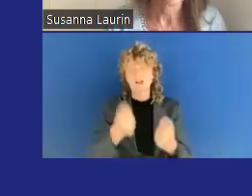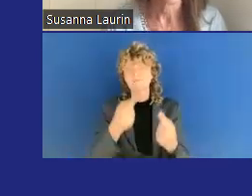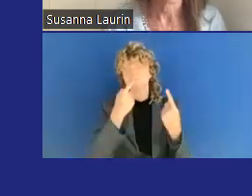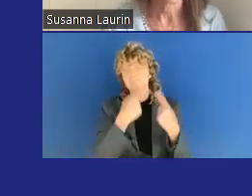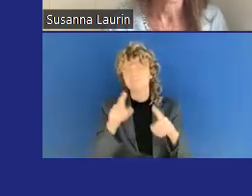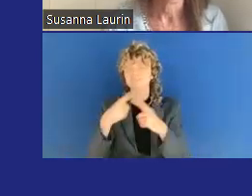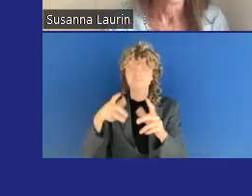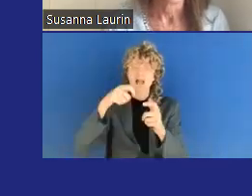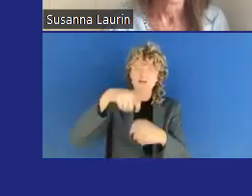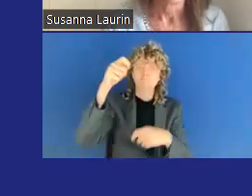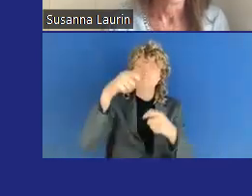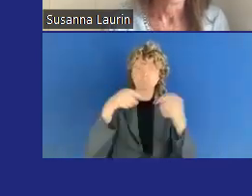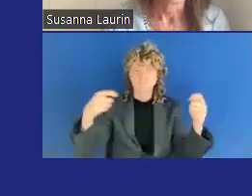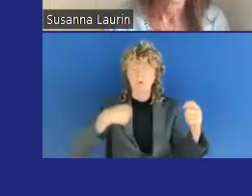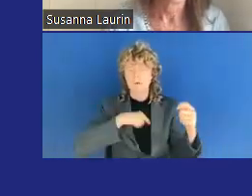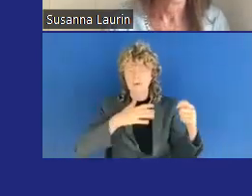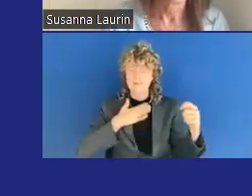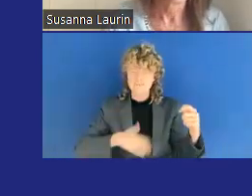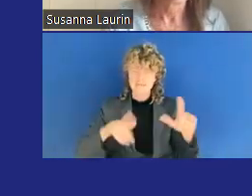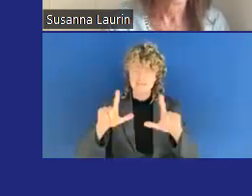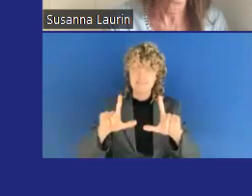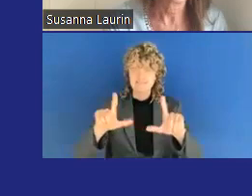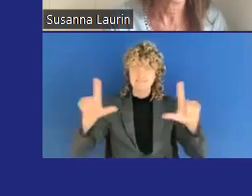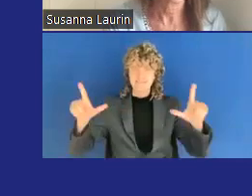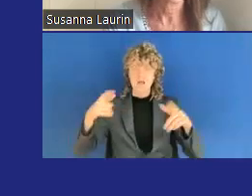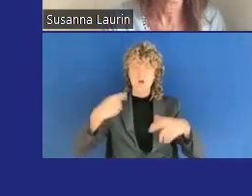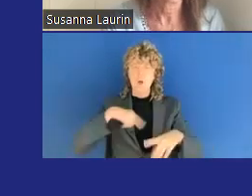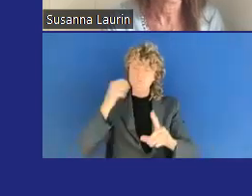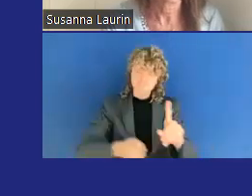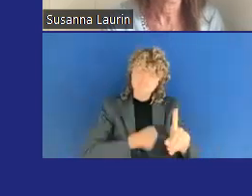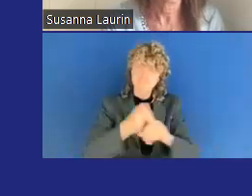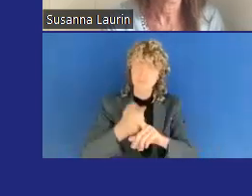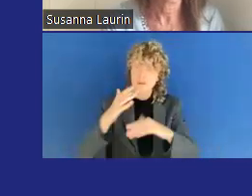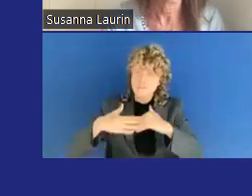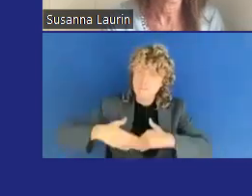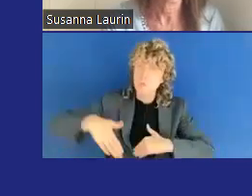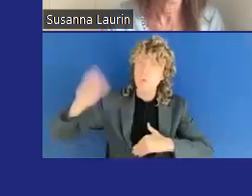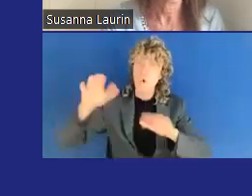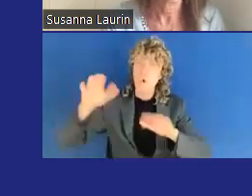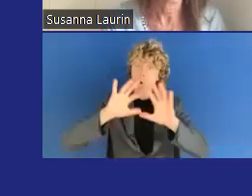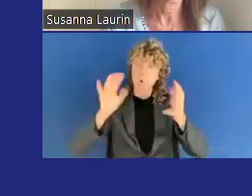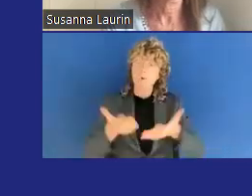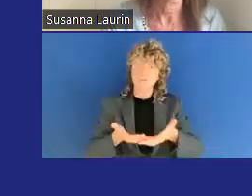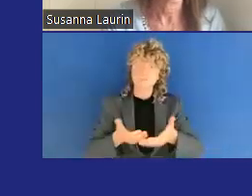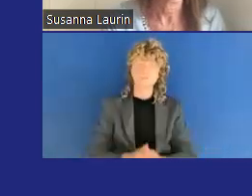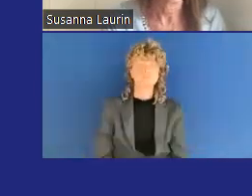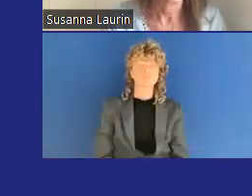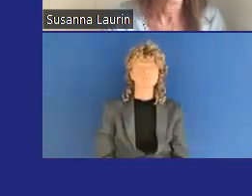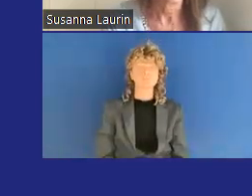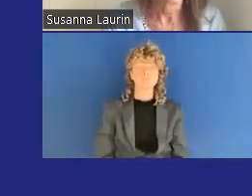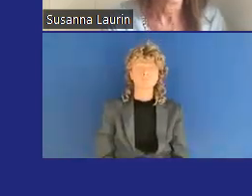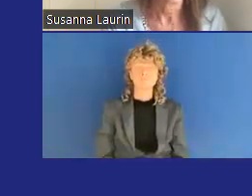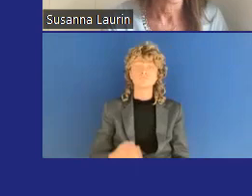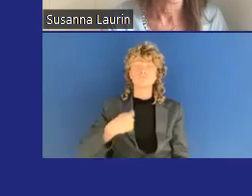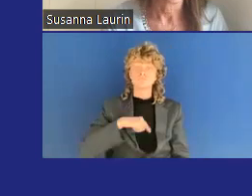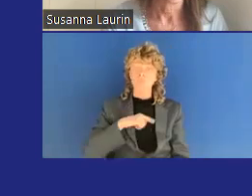professional. We want more people that we can support and gain education, as well as,